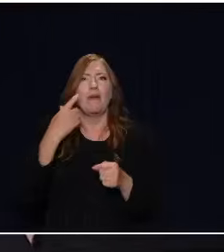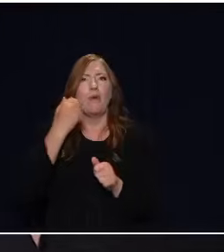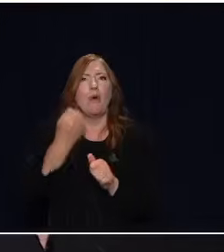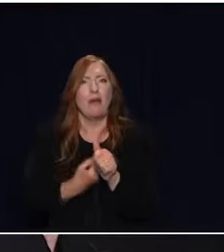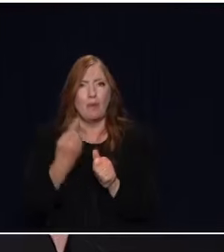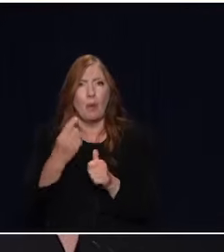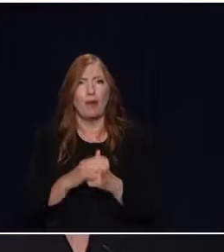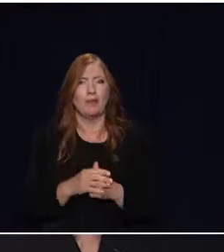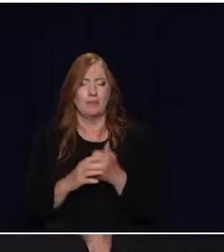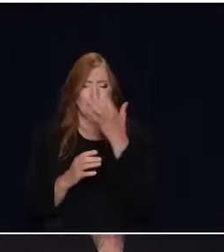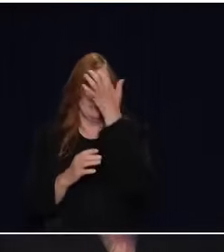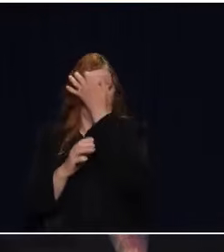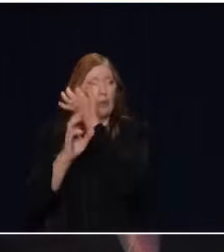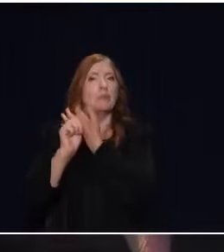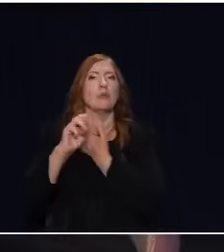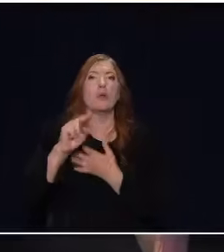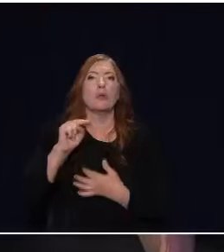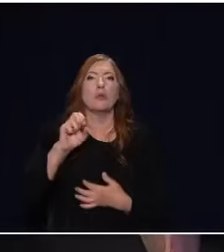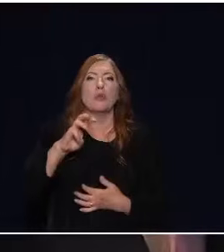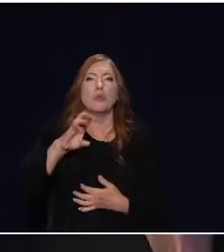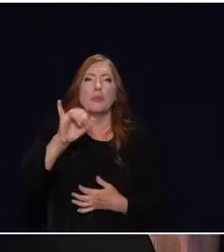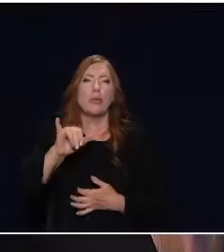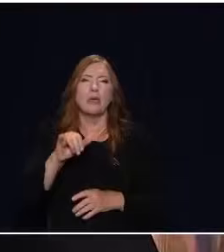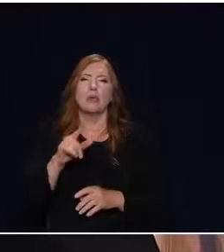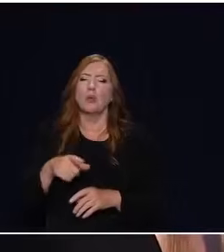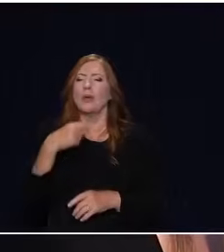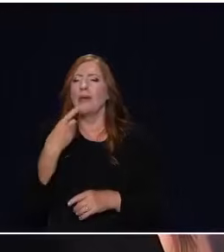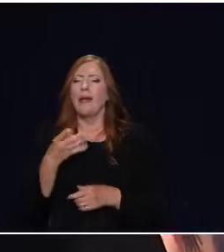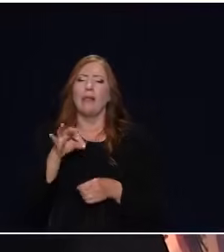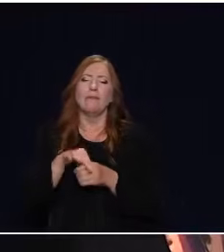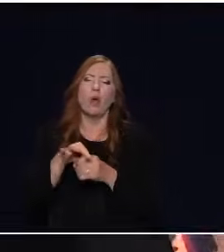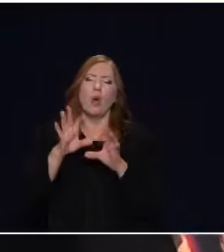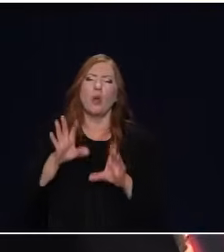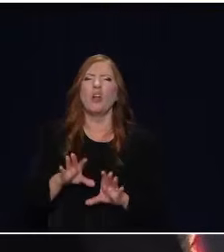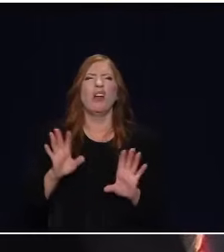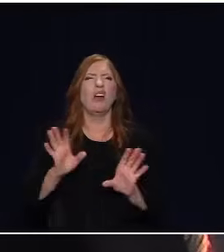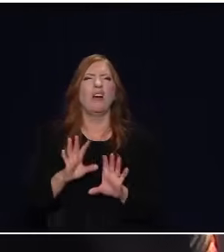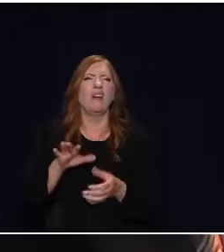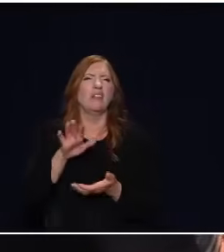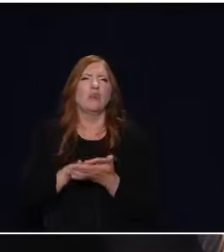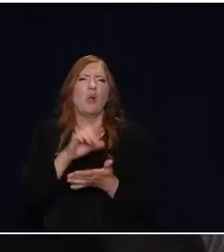IT MAKES THE COMMUNITY STRONGER AND HEALTHIER AND BETTER FOR EVERYONE.